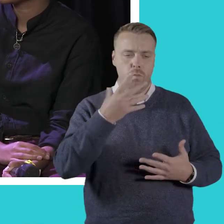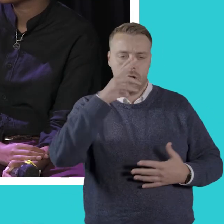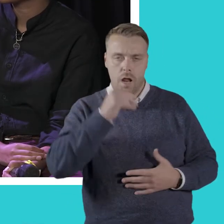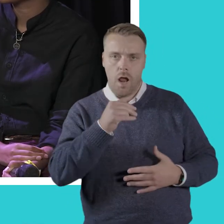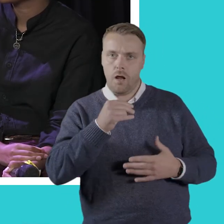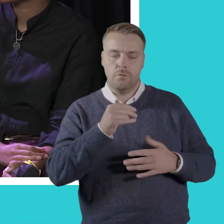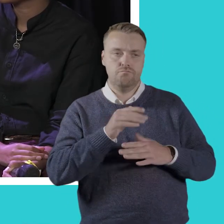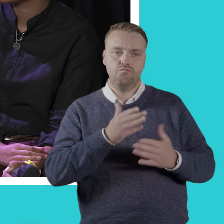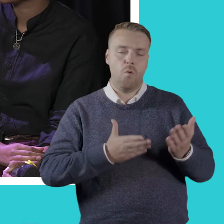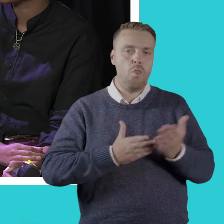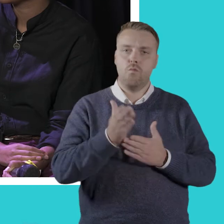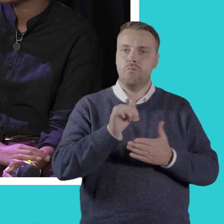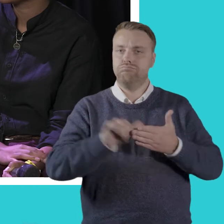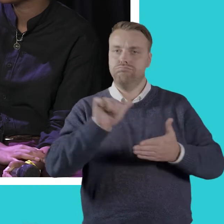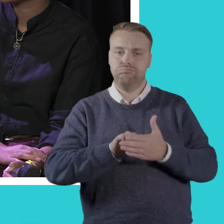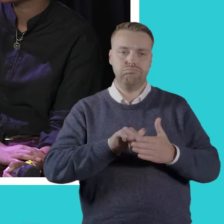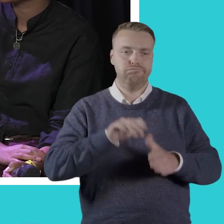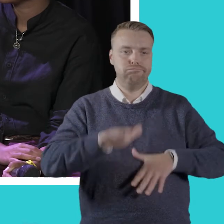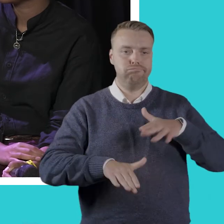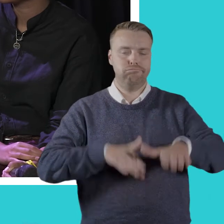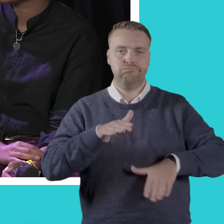one of the reasons I've kind of found a bit of community now is because I have become a bit old